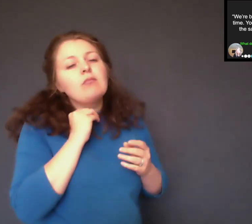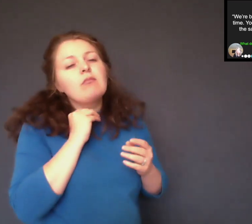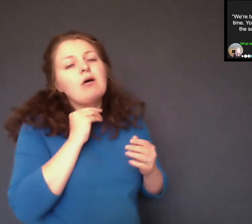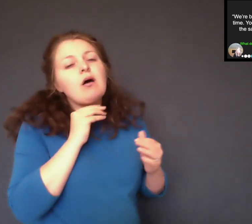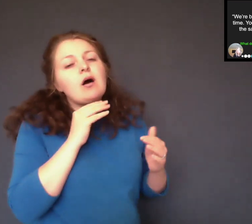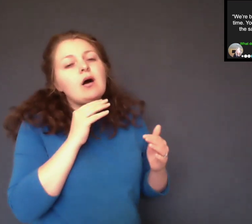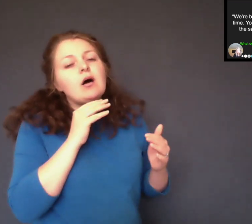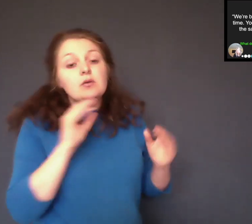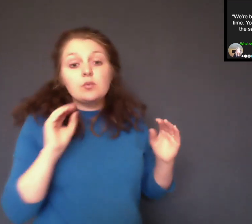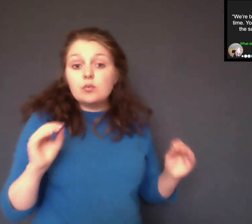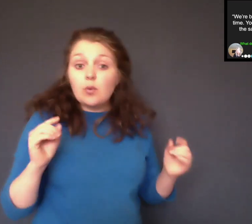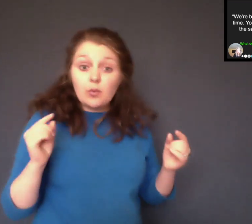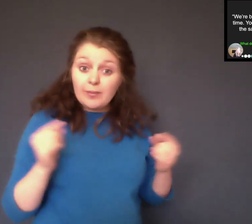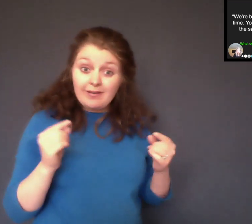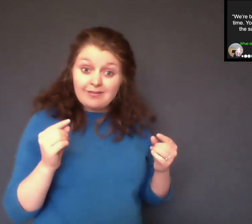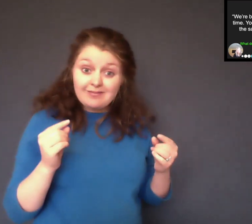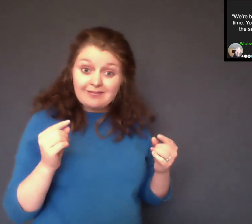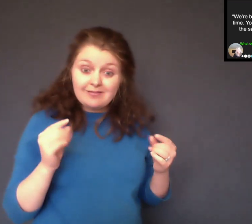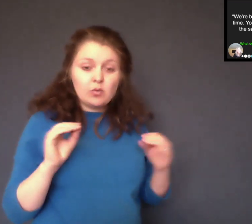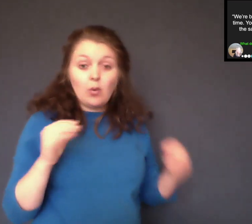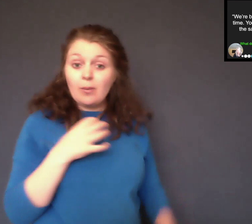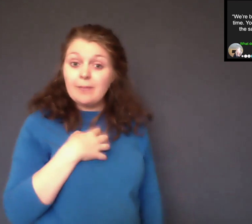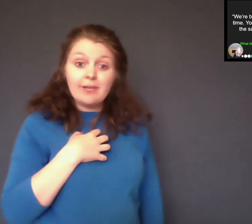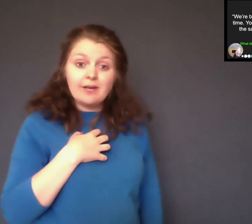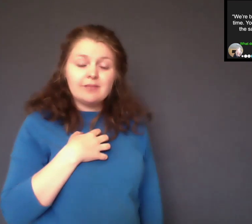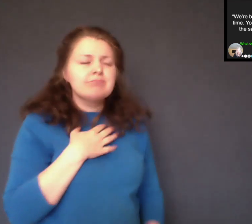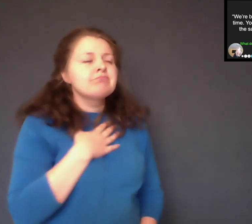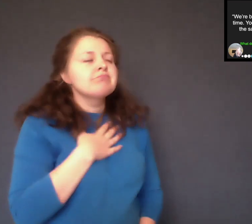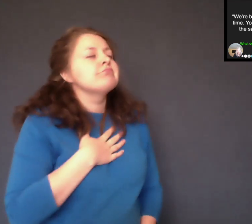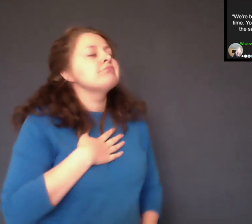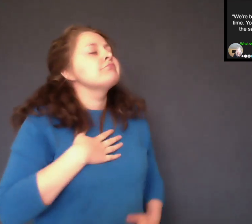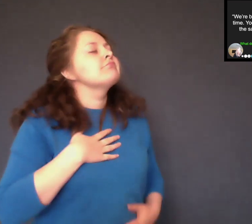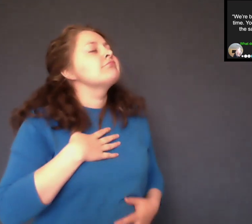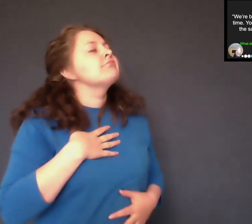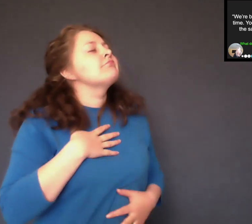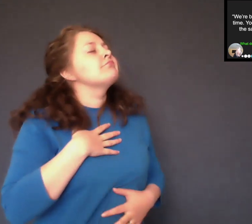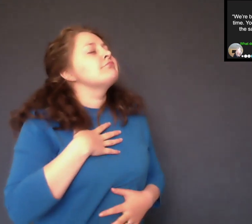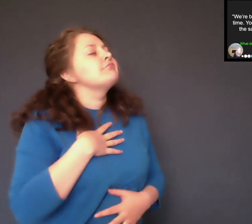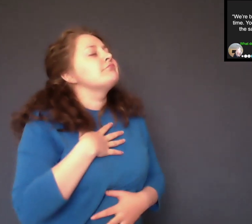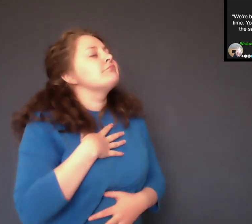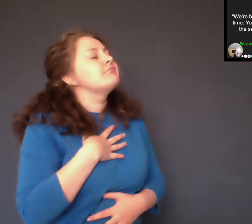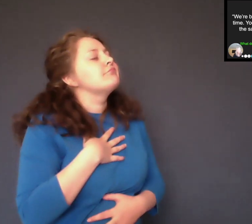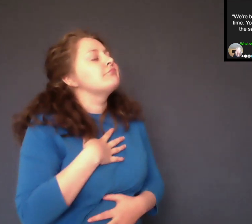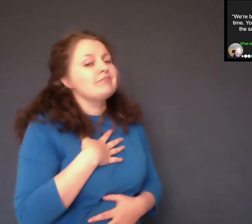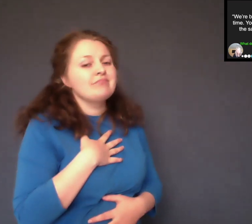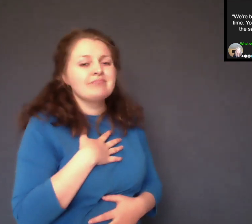there was neither pain in the sound nor complaint in fact it was almost a moan of gratitude